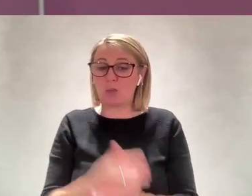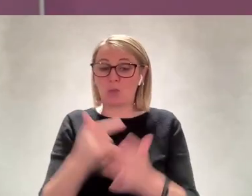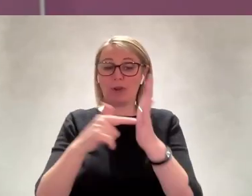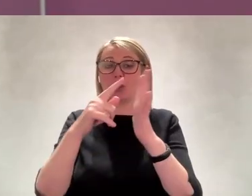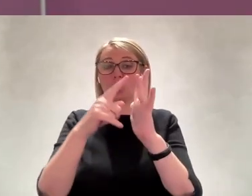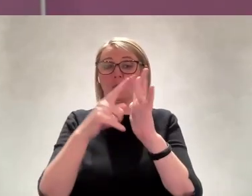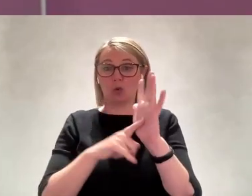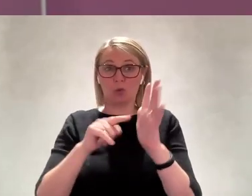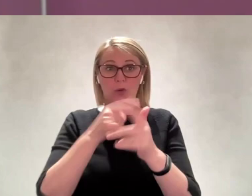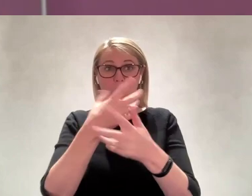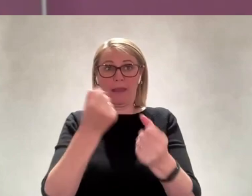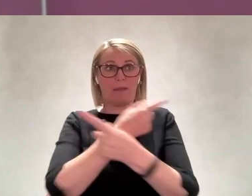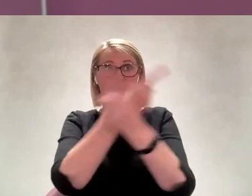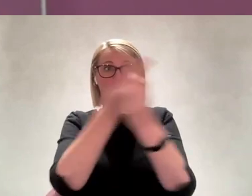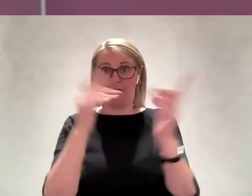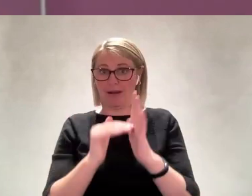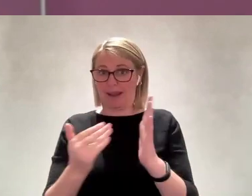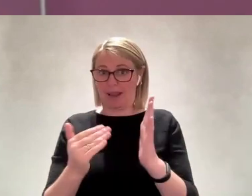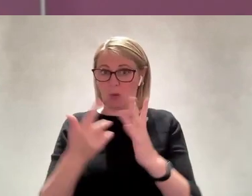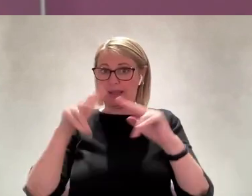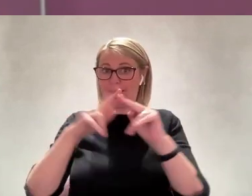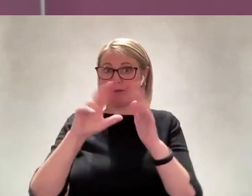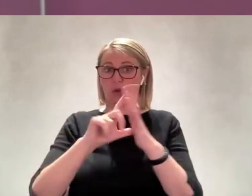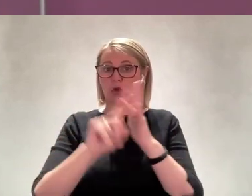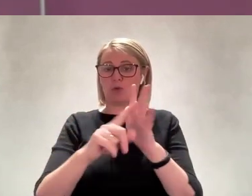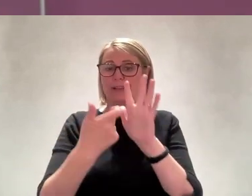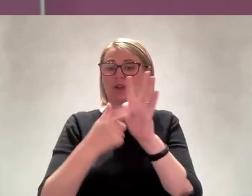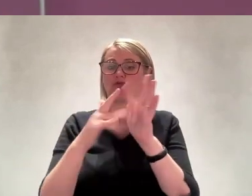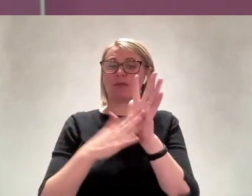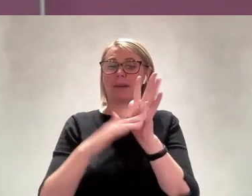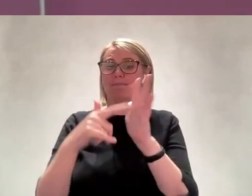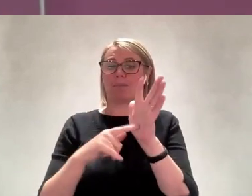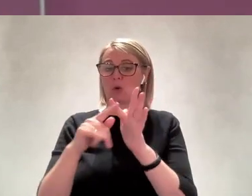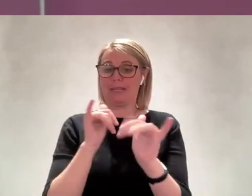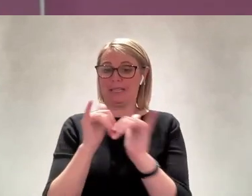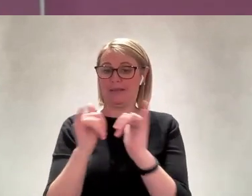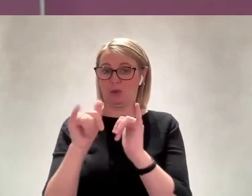with the tools that are out there now, if you're doing remote interviews, and certainly that's something that we do